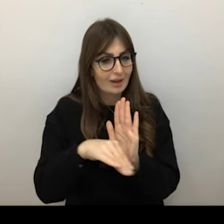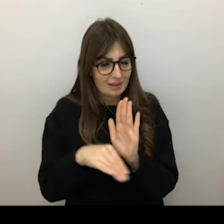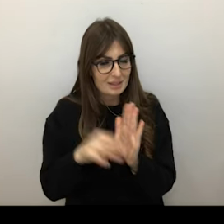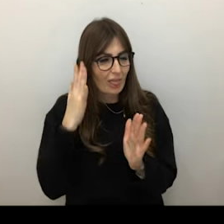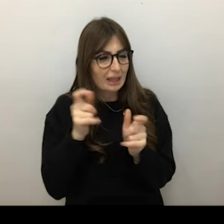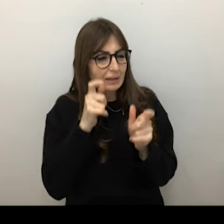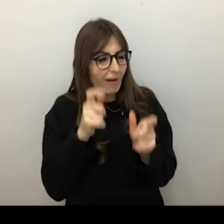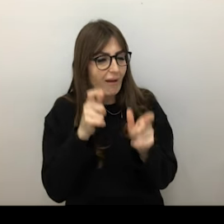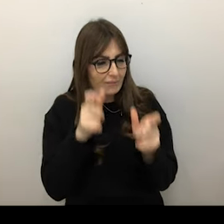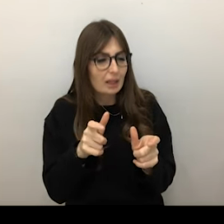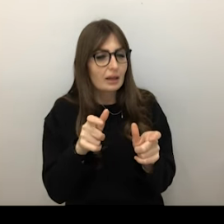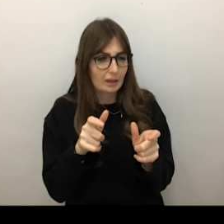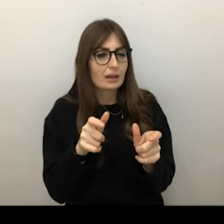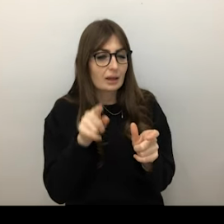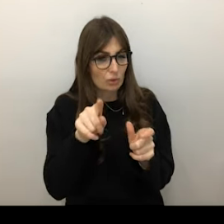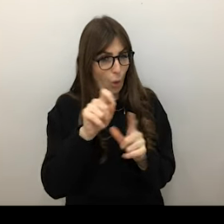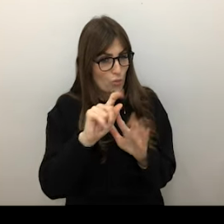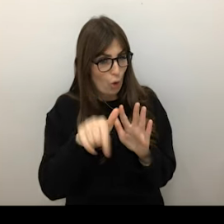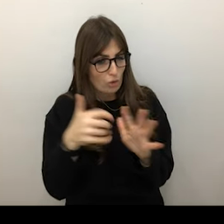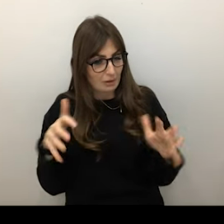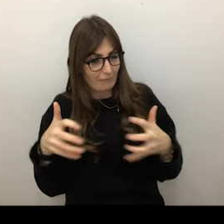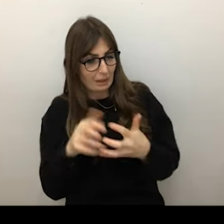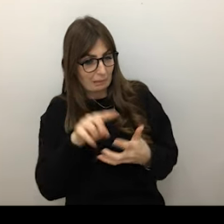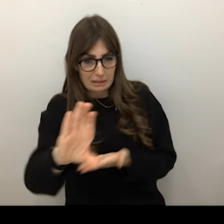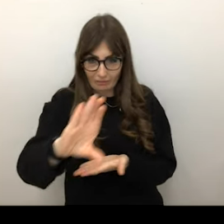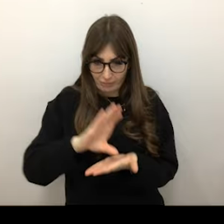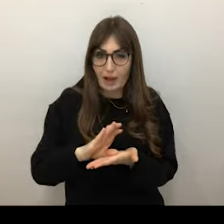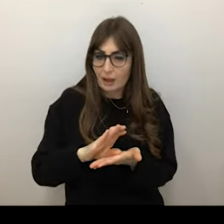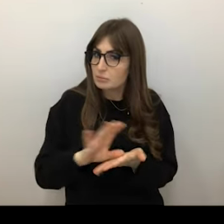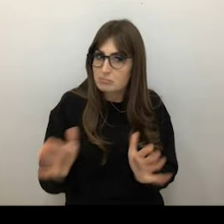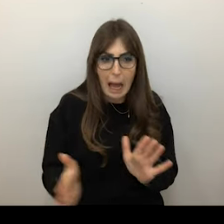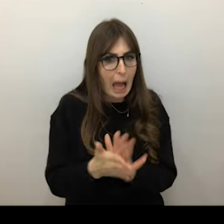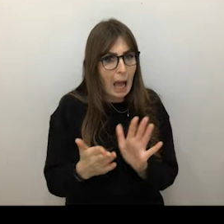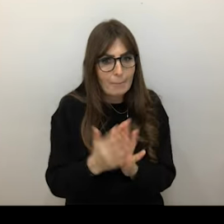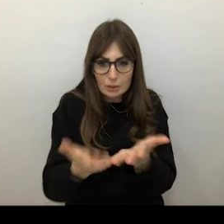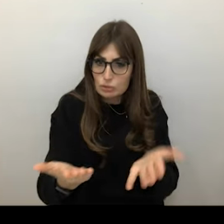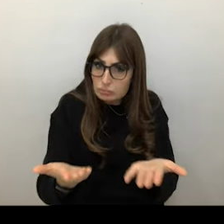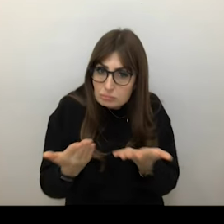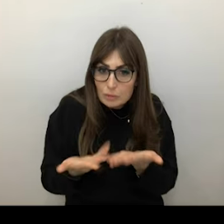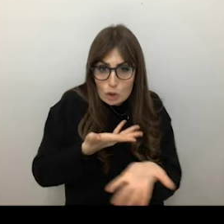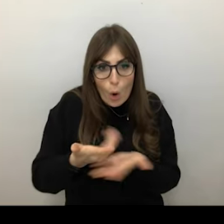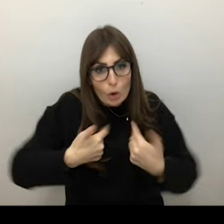Think carefully about whether your project is a good fit for this fund. And you are very welcome to make a time to speak to us